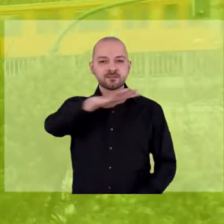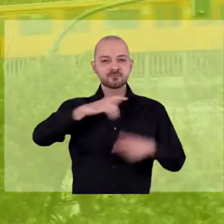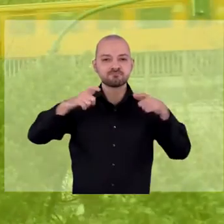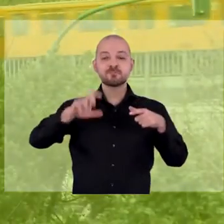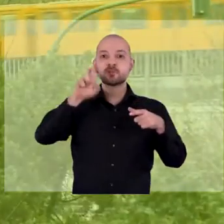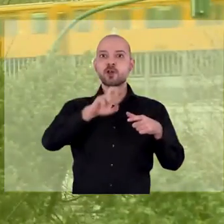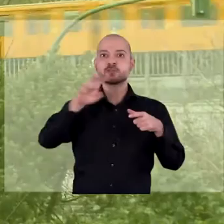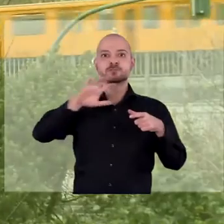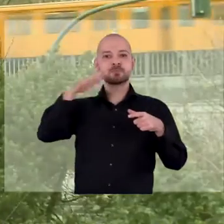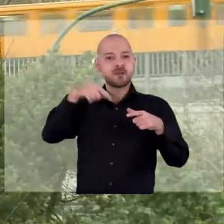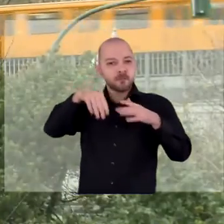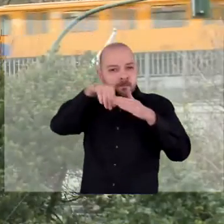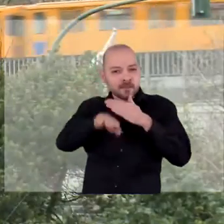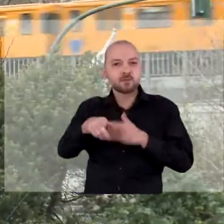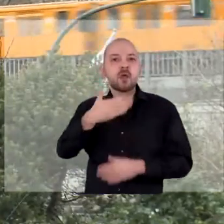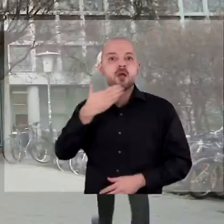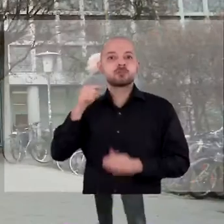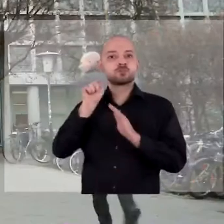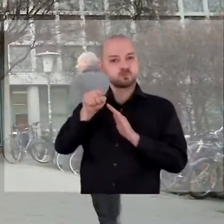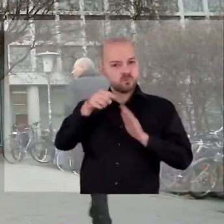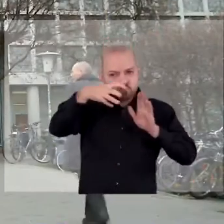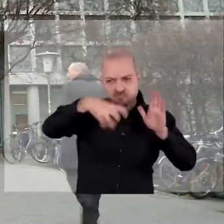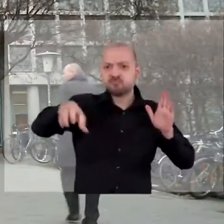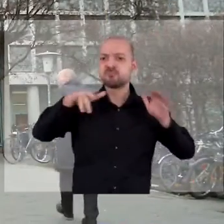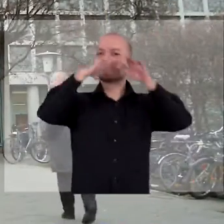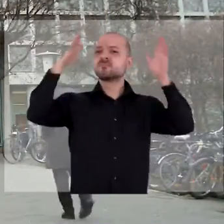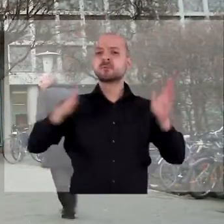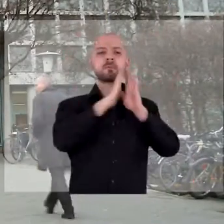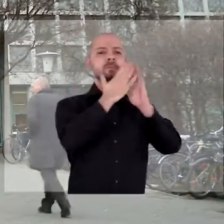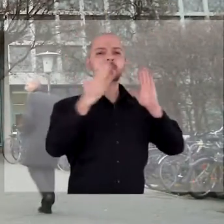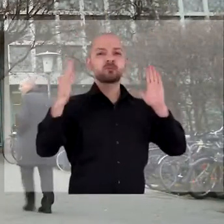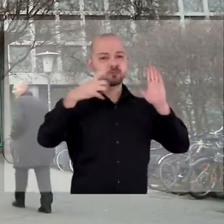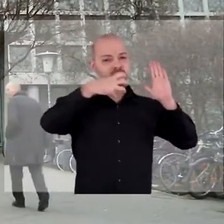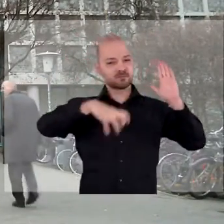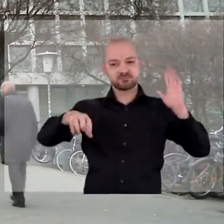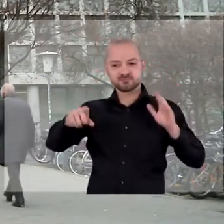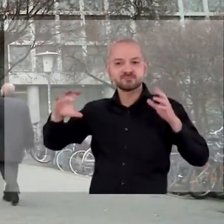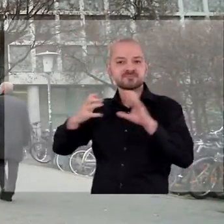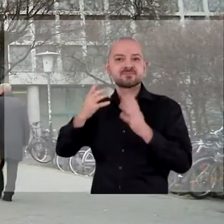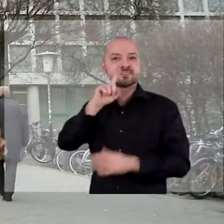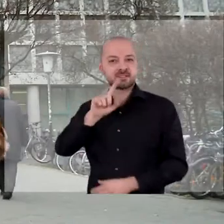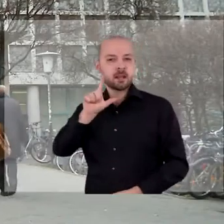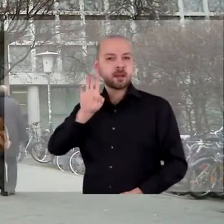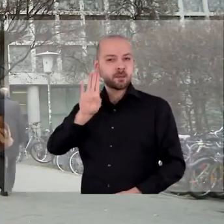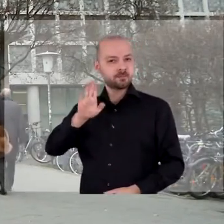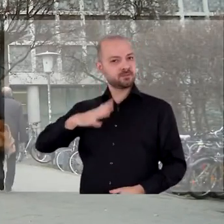Berlin Kreuzberg: At the Hallesches Tor underground station there is a branch of the Berlin Central and Regional Library,